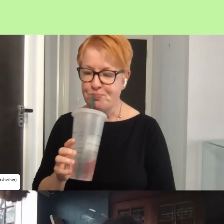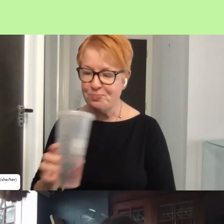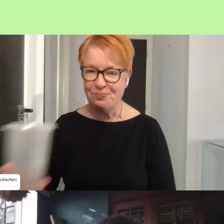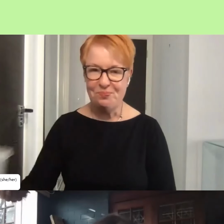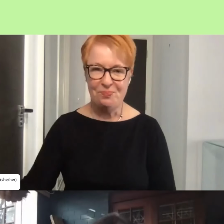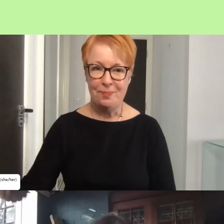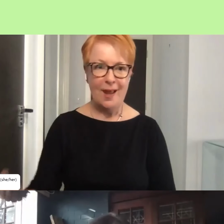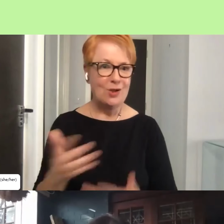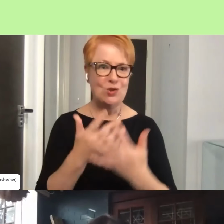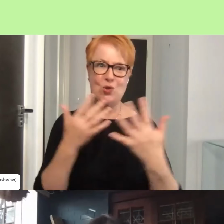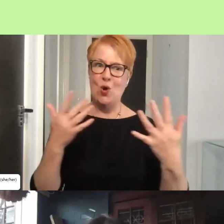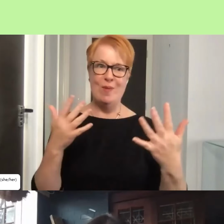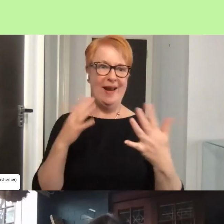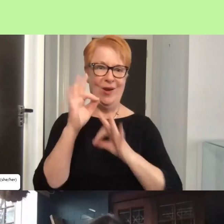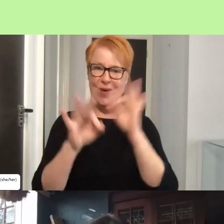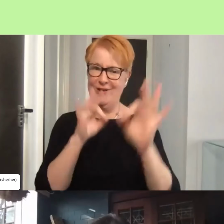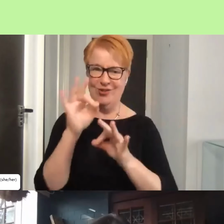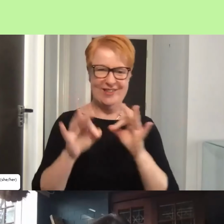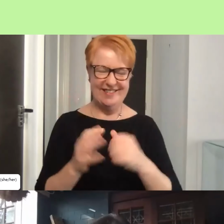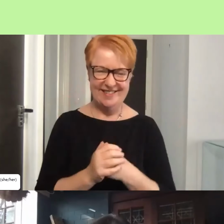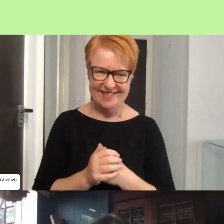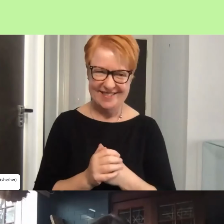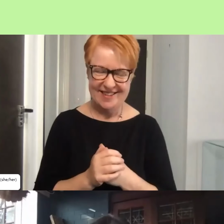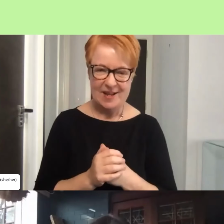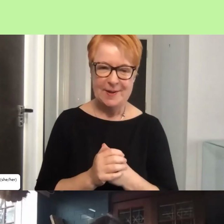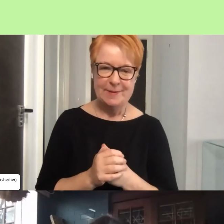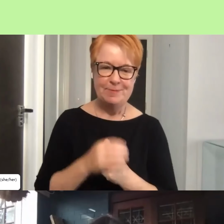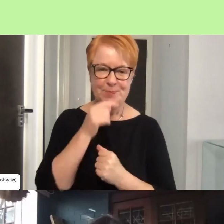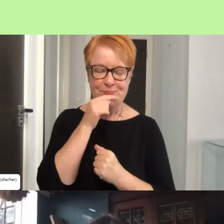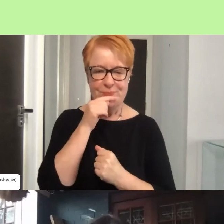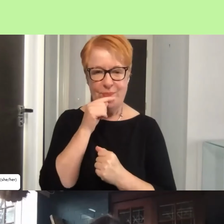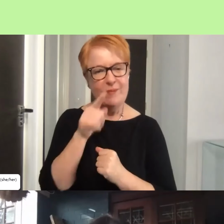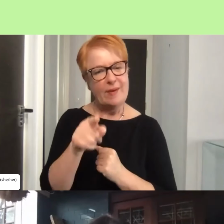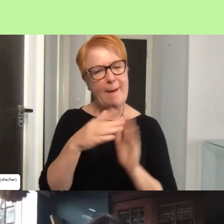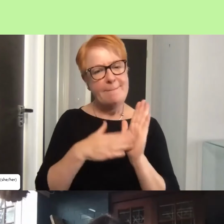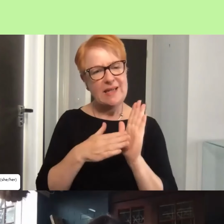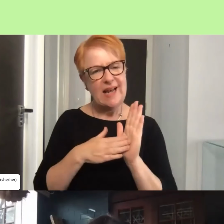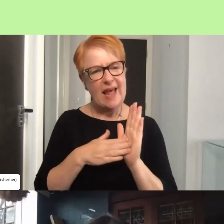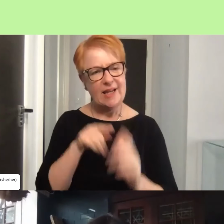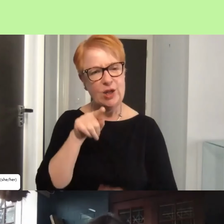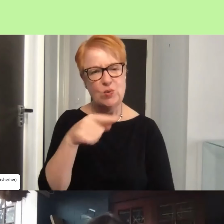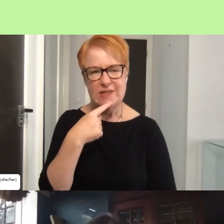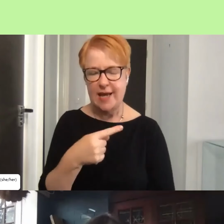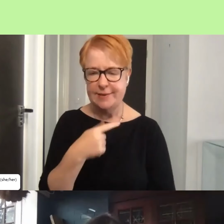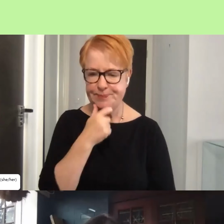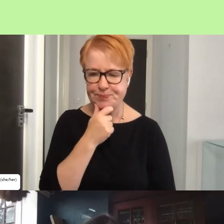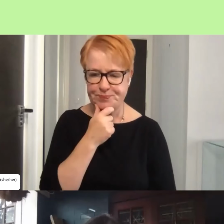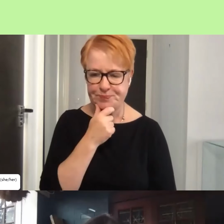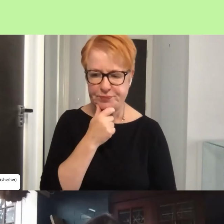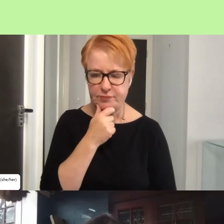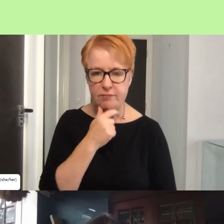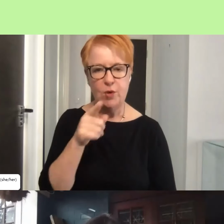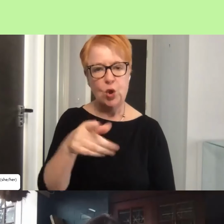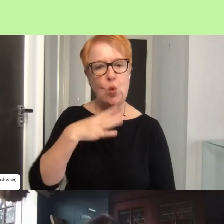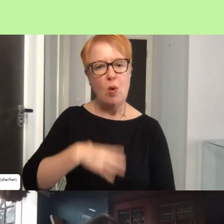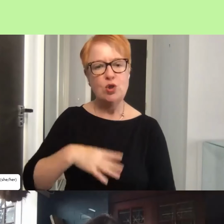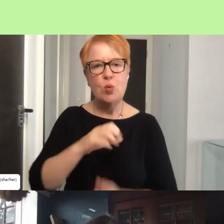One - Magdalena I wanted to ask like when you say I wanted to liberate public art.